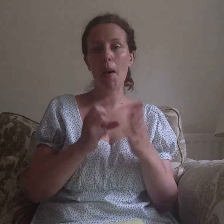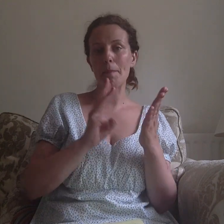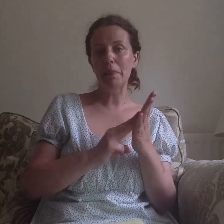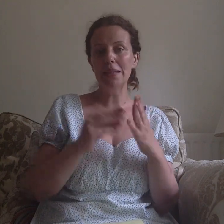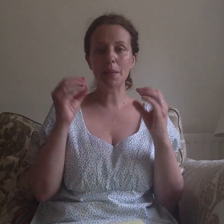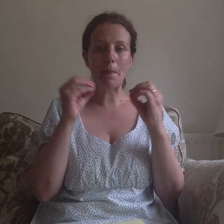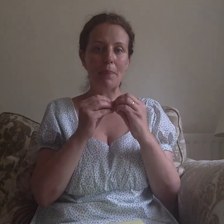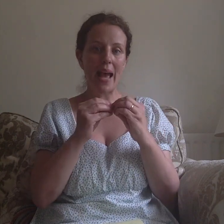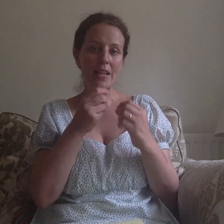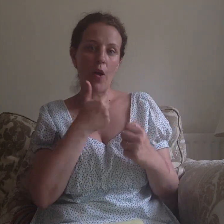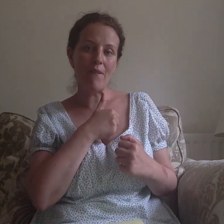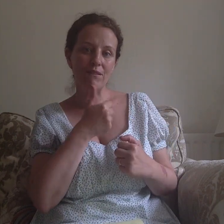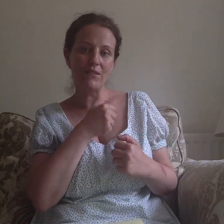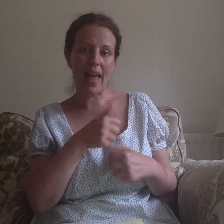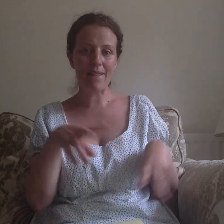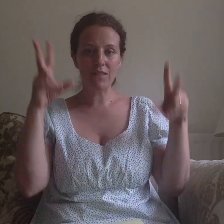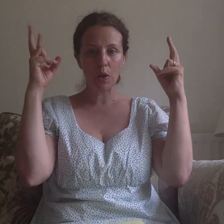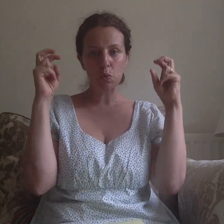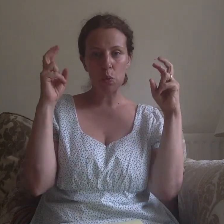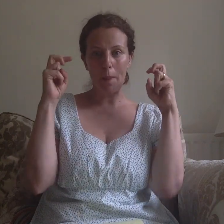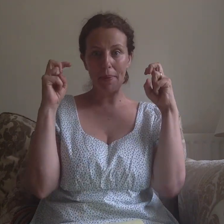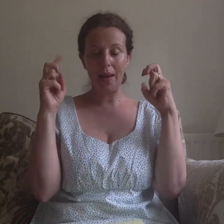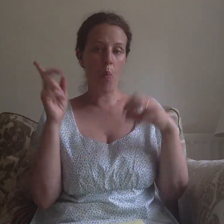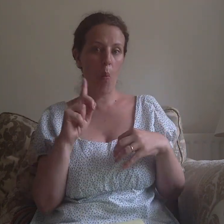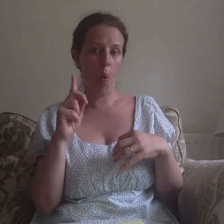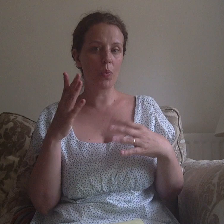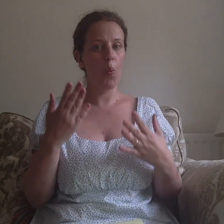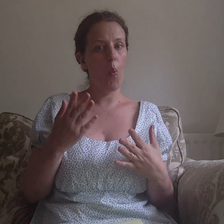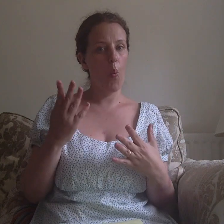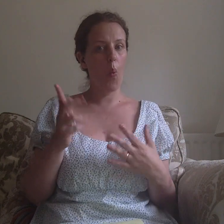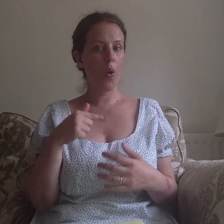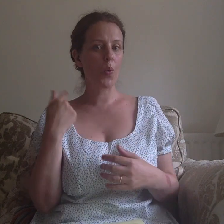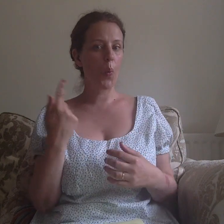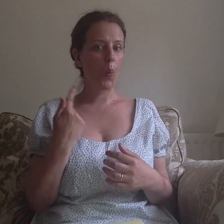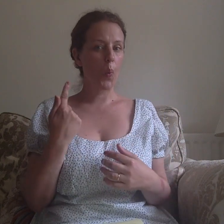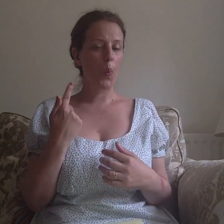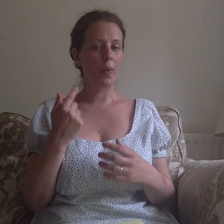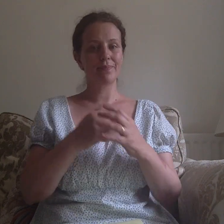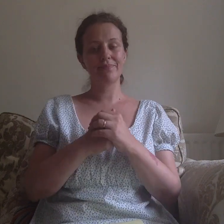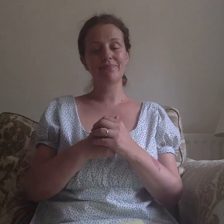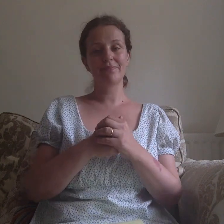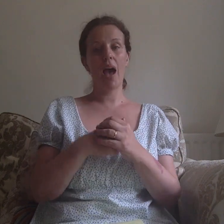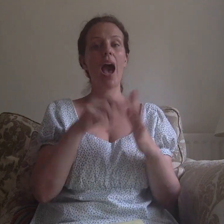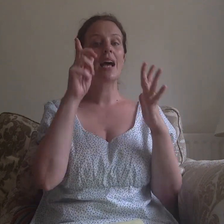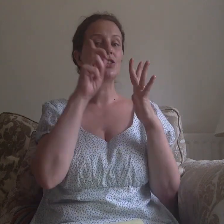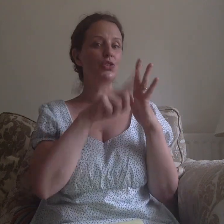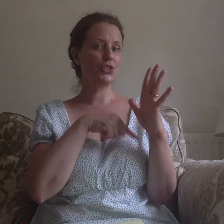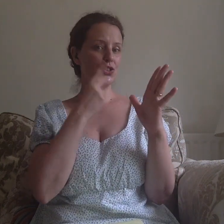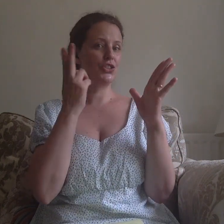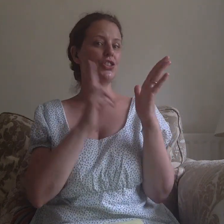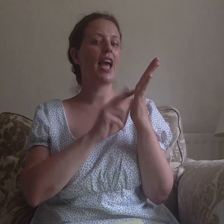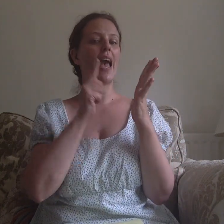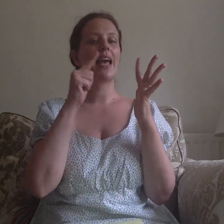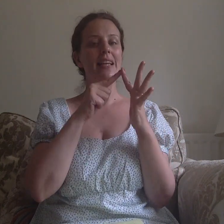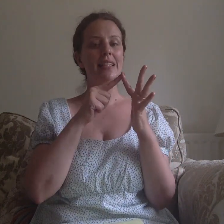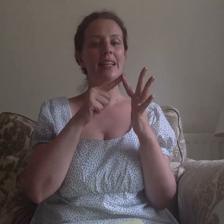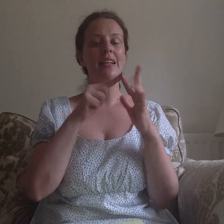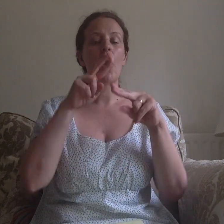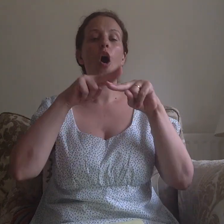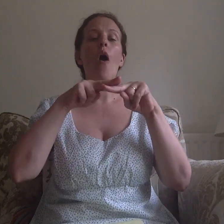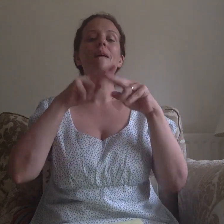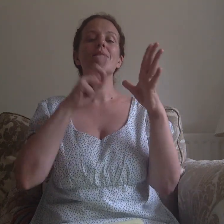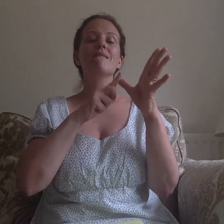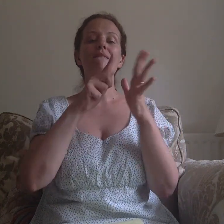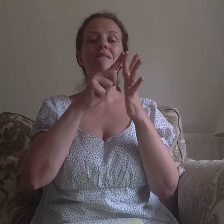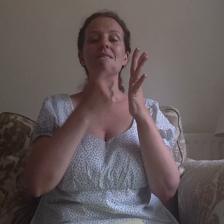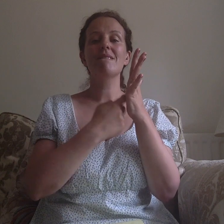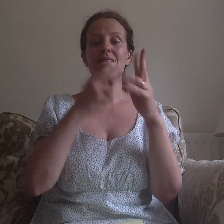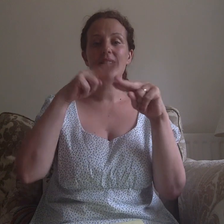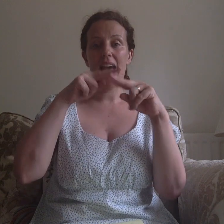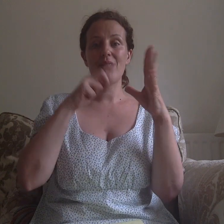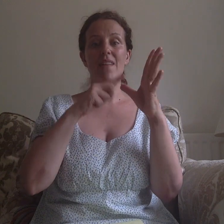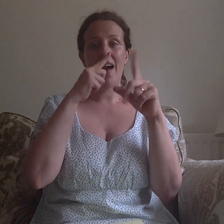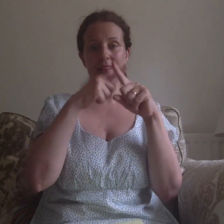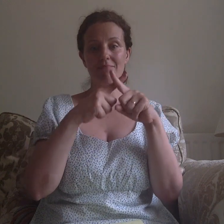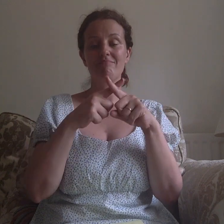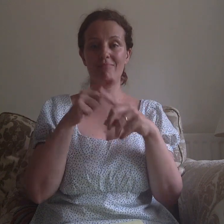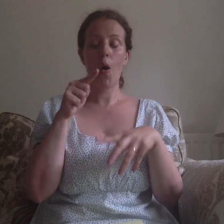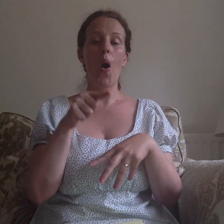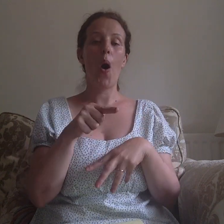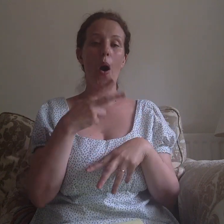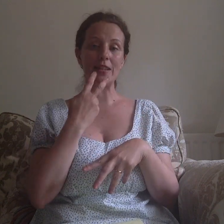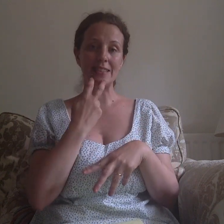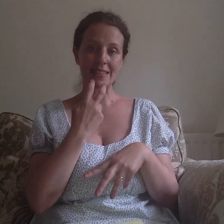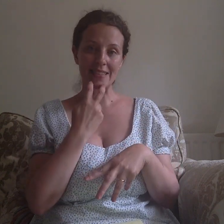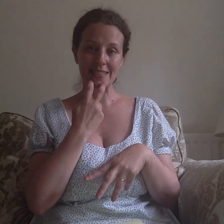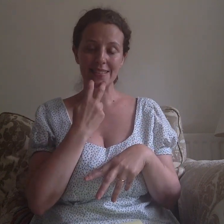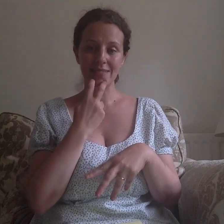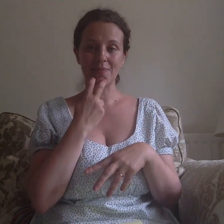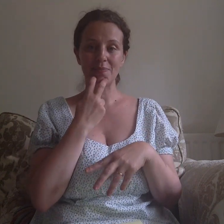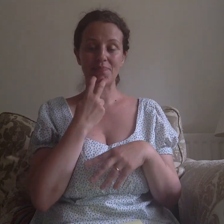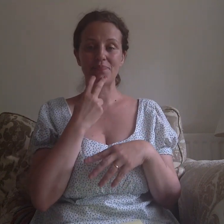Miss Bates favourite topic was what or who? Her niece Jane Fairfax.